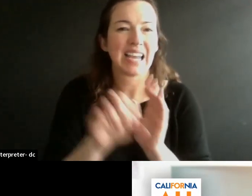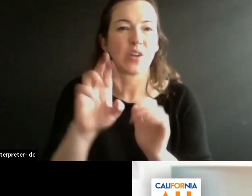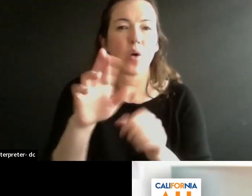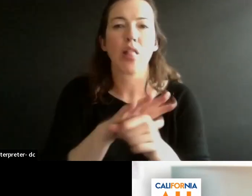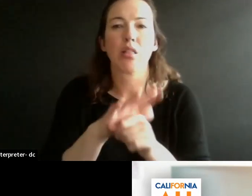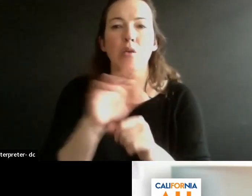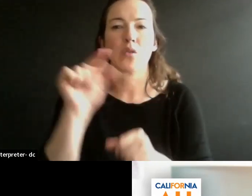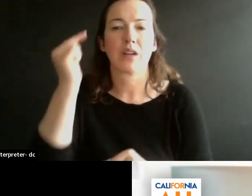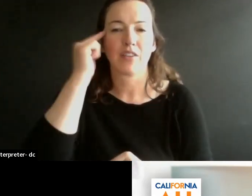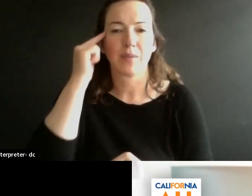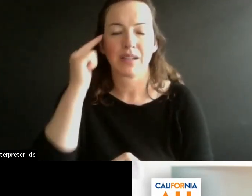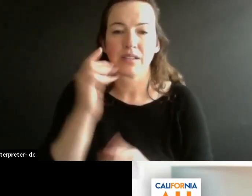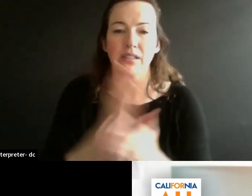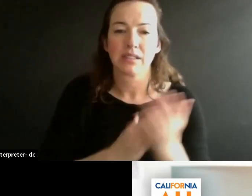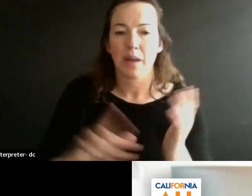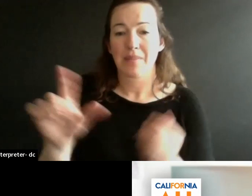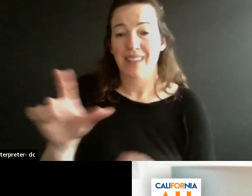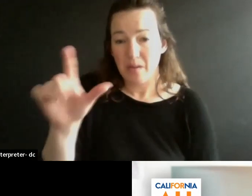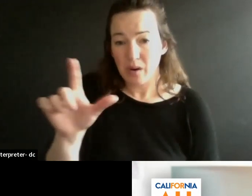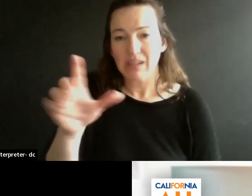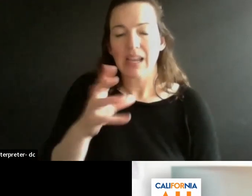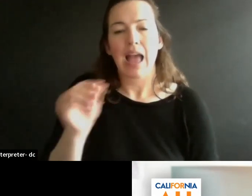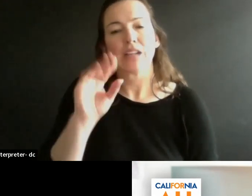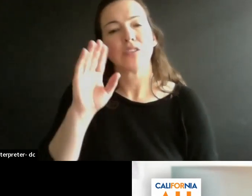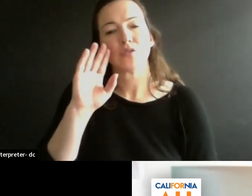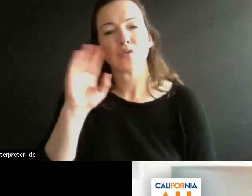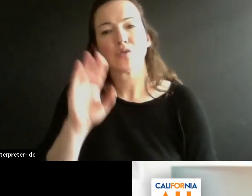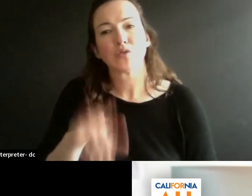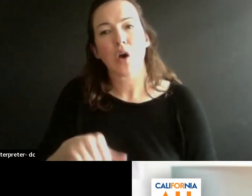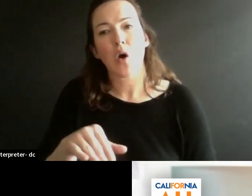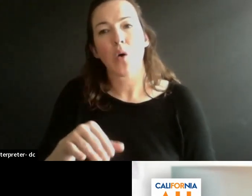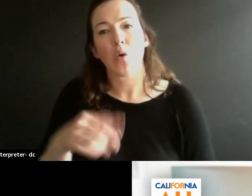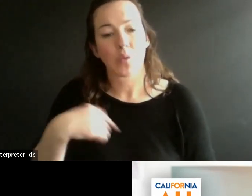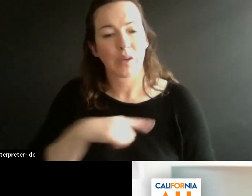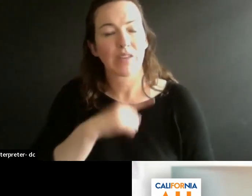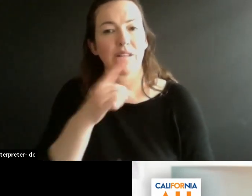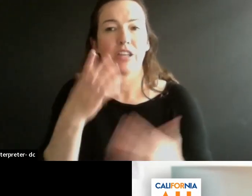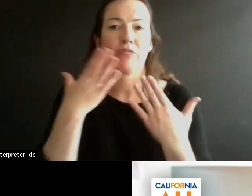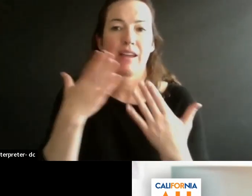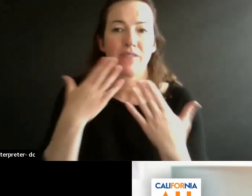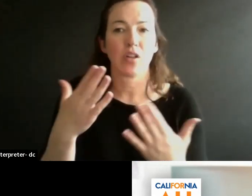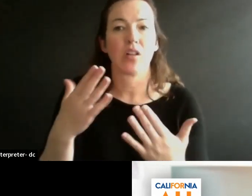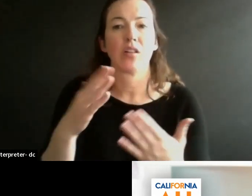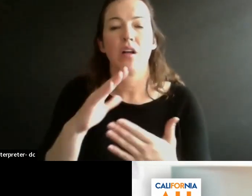the cdo, some cases, the library, and so what we're really grateful for is all this like